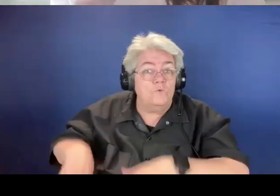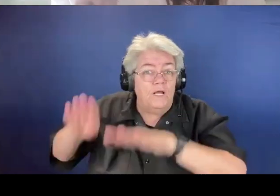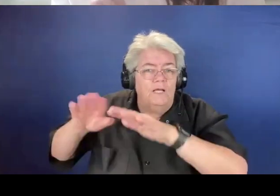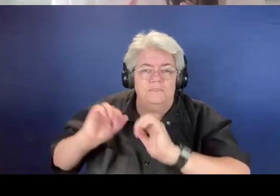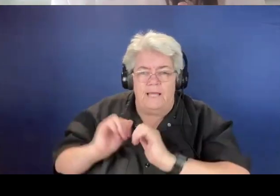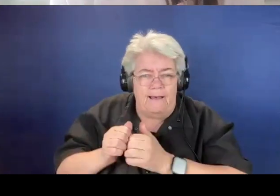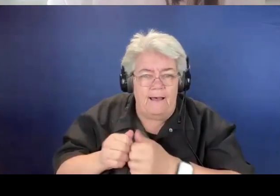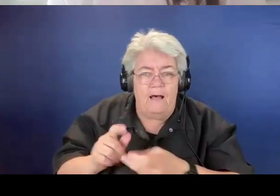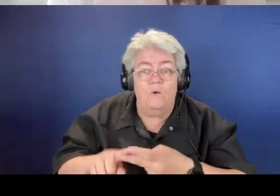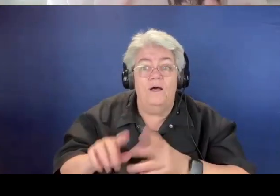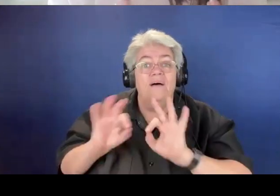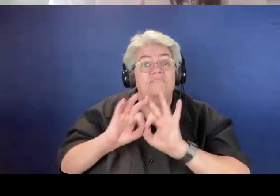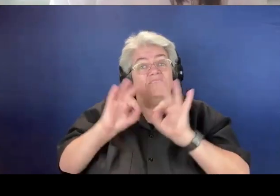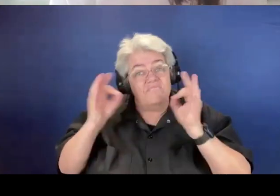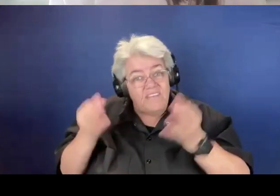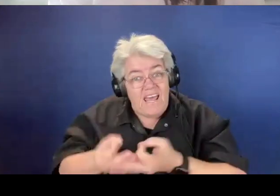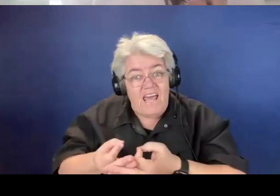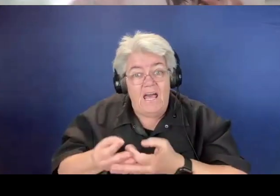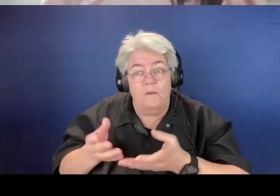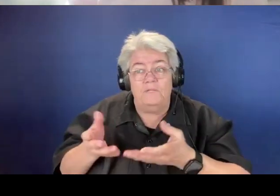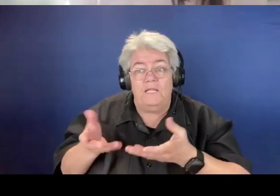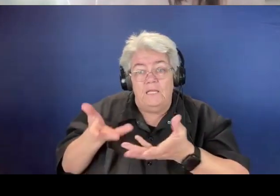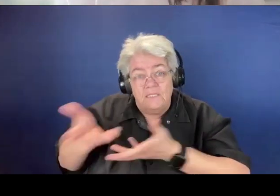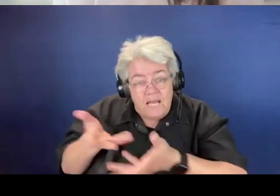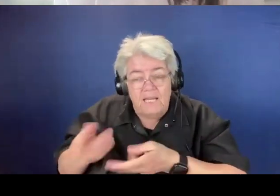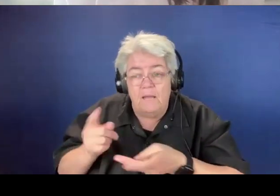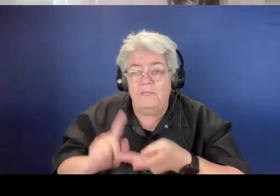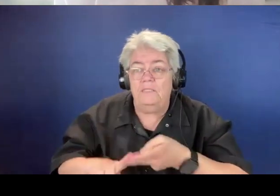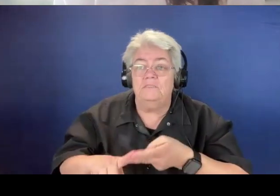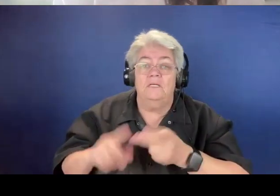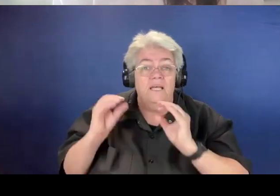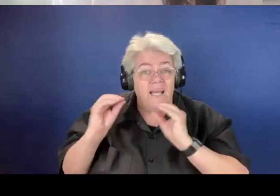dynamics, education, employment, and healthcare practices.